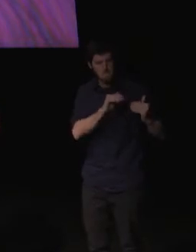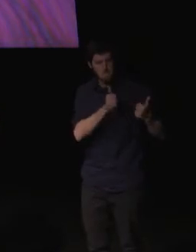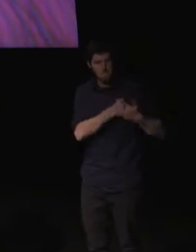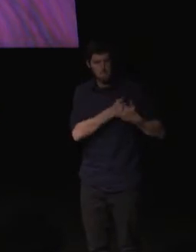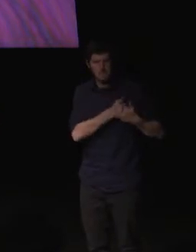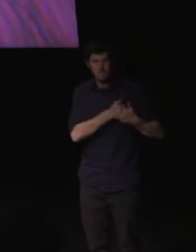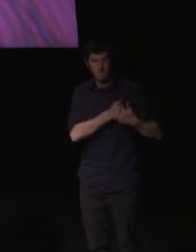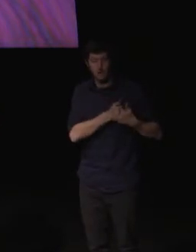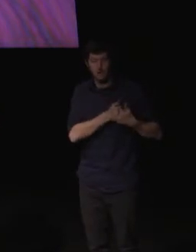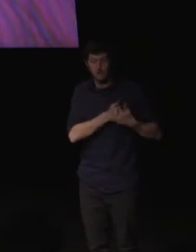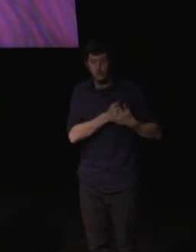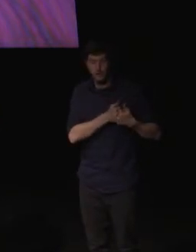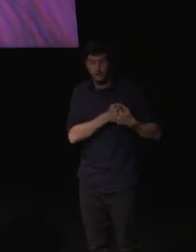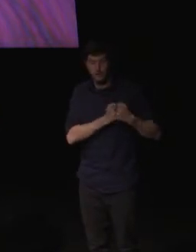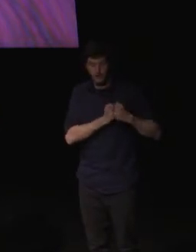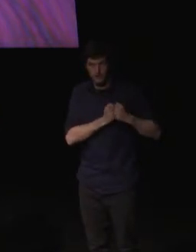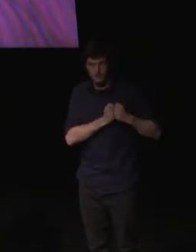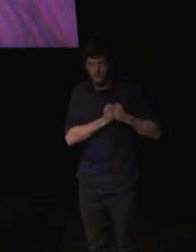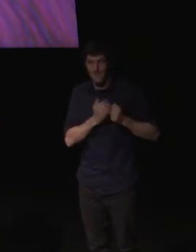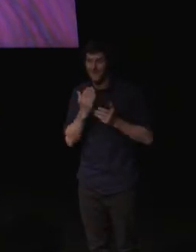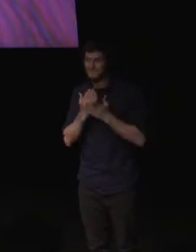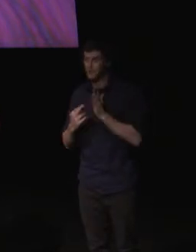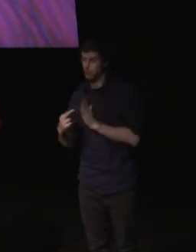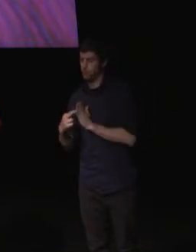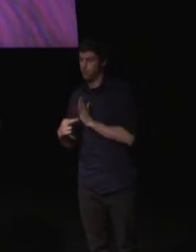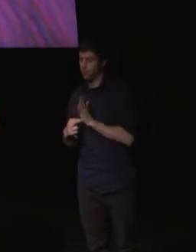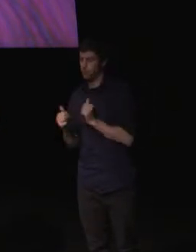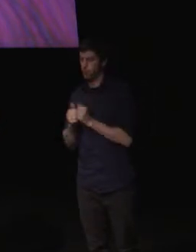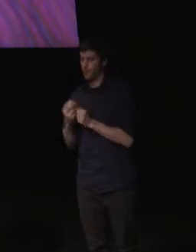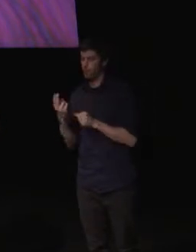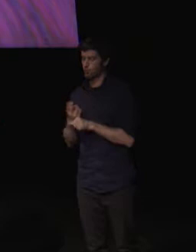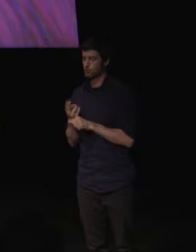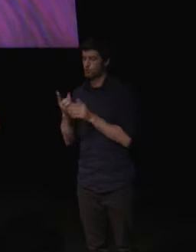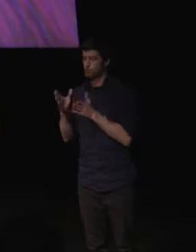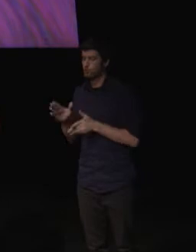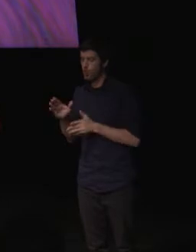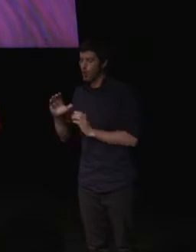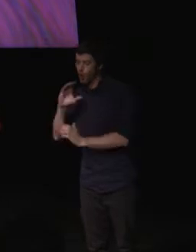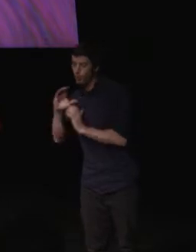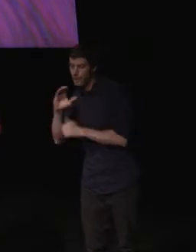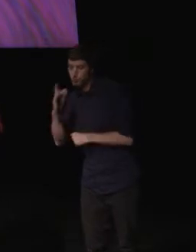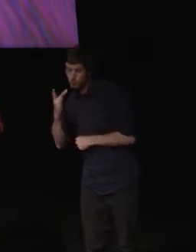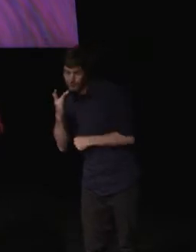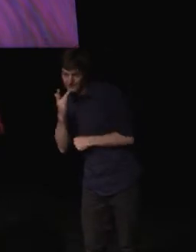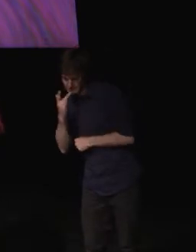that potentially use the user's communication preference, and aggregating users along those preferences.